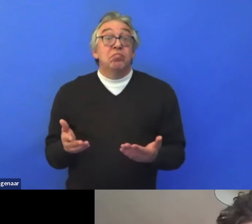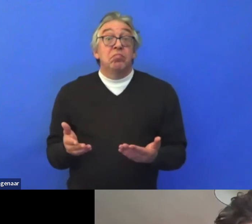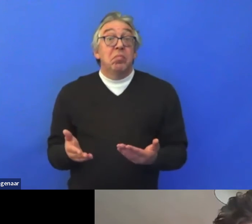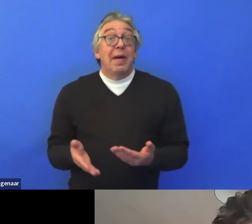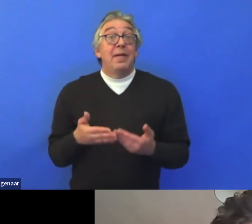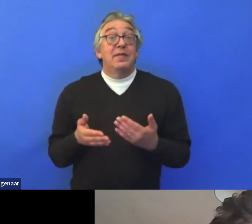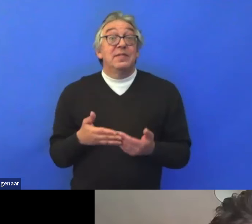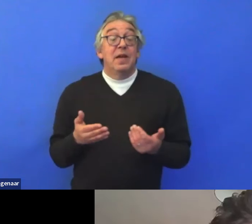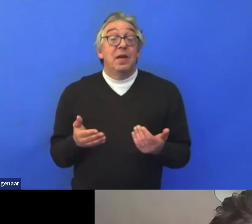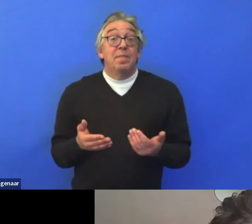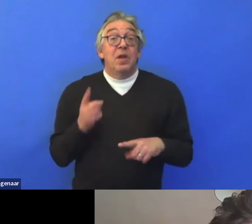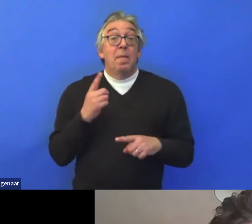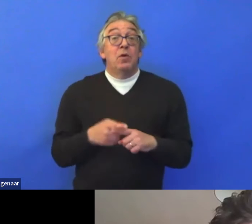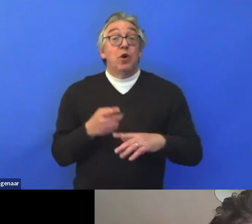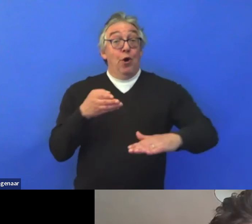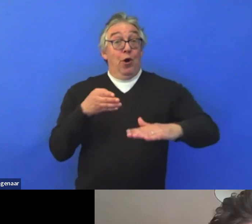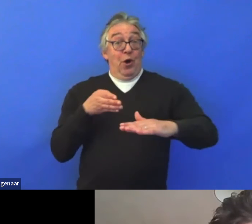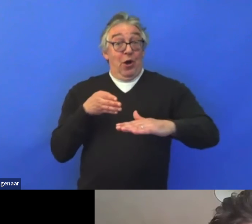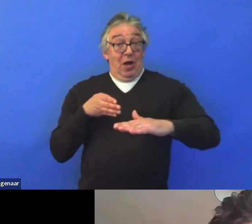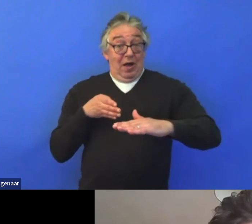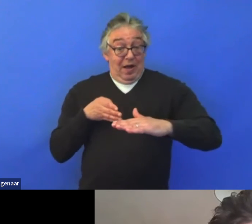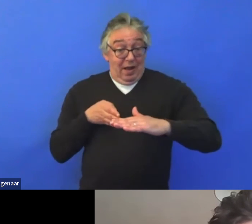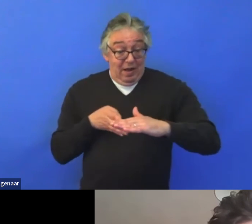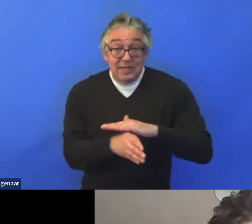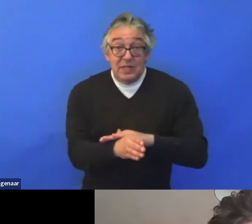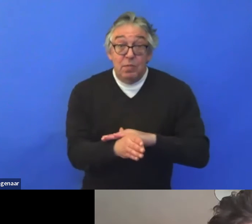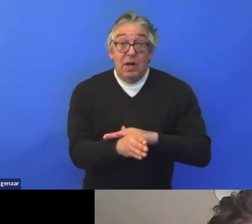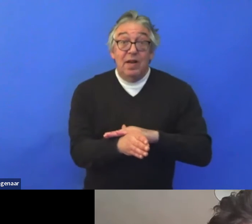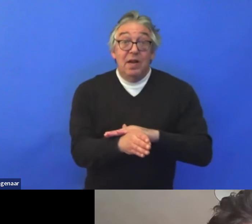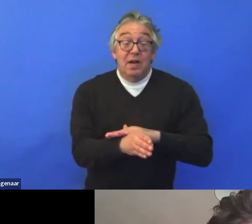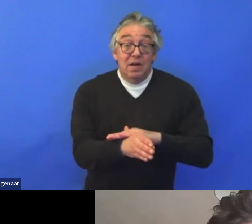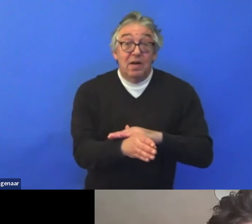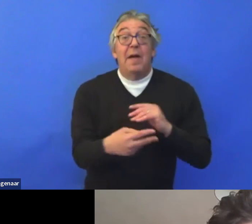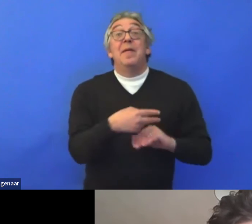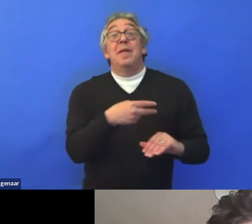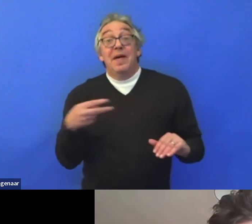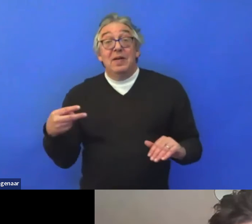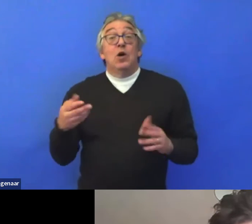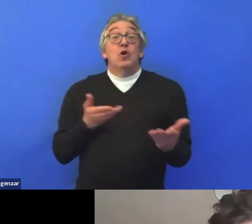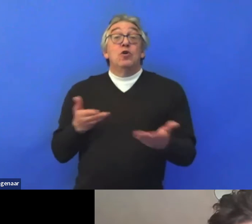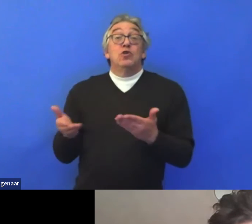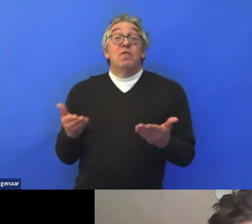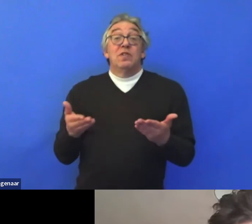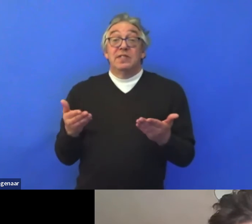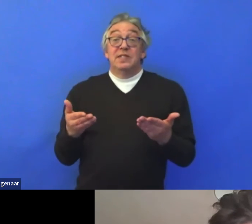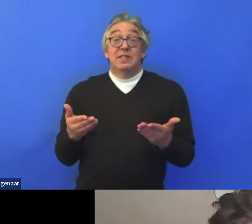Quite nicely with making a service more user-friendly. A lot of benefits we had there for everyone.